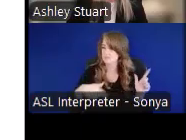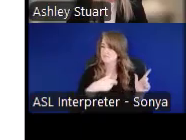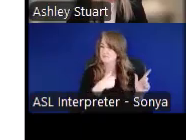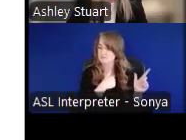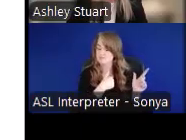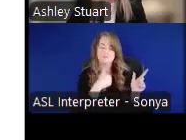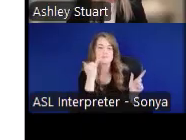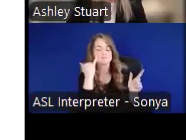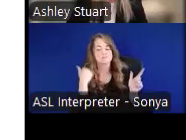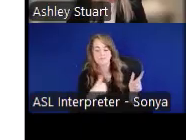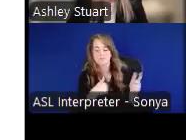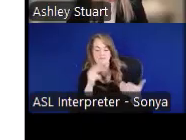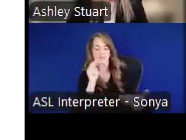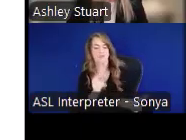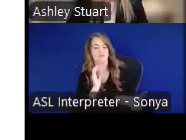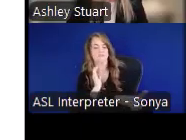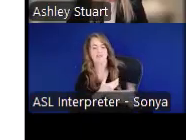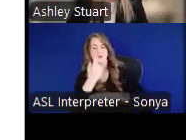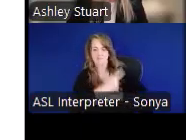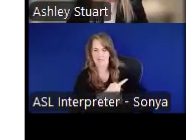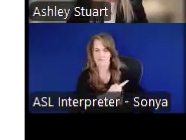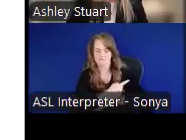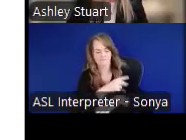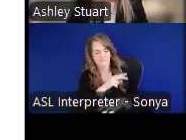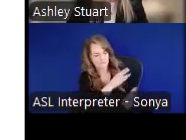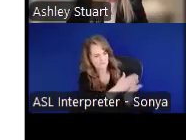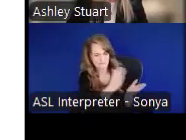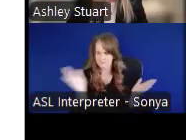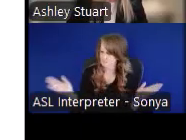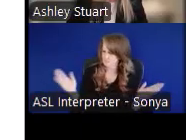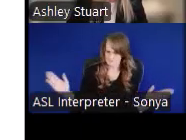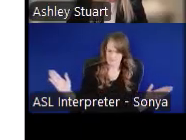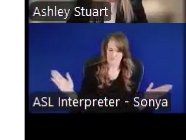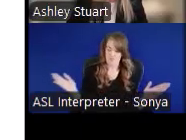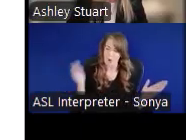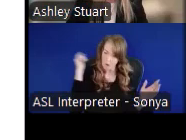to look at our day, we're likely not compliant 100% of the time